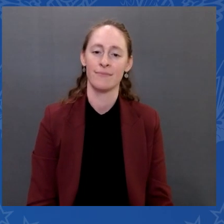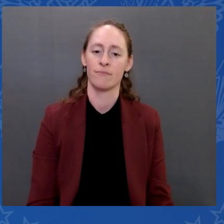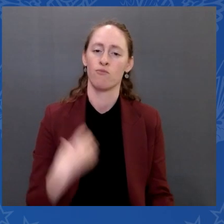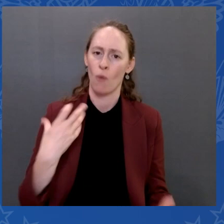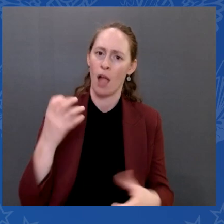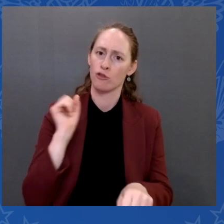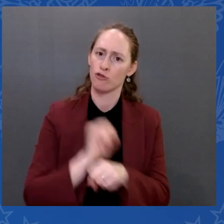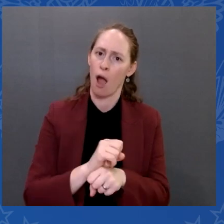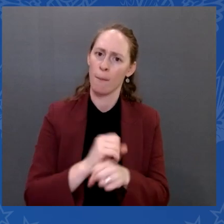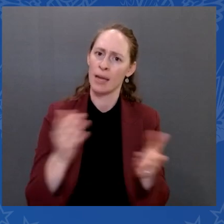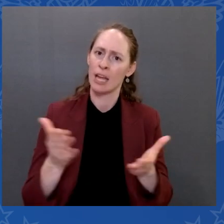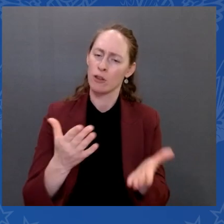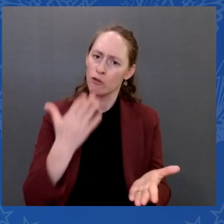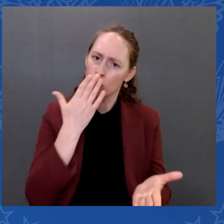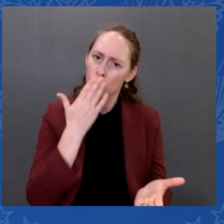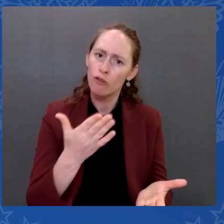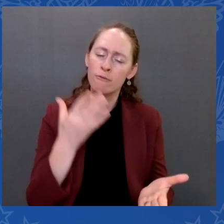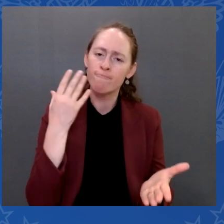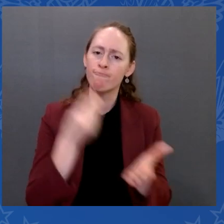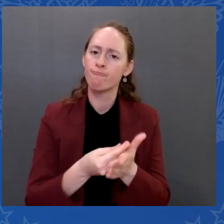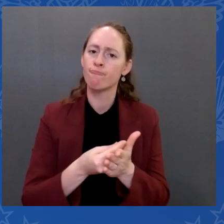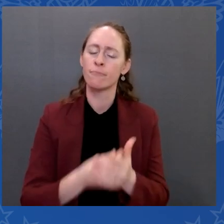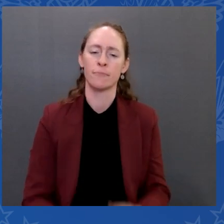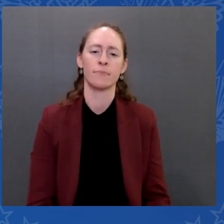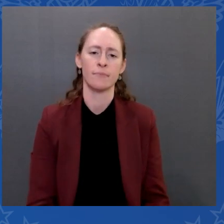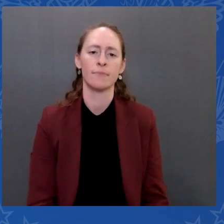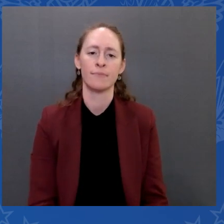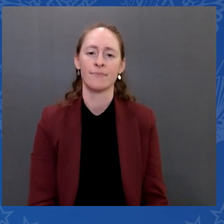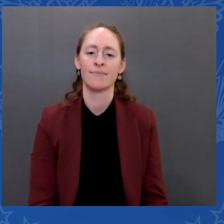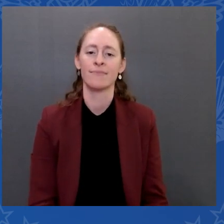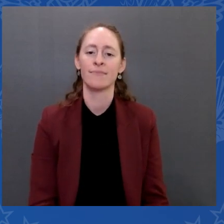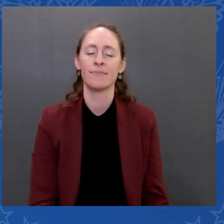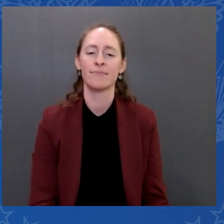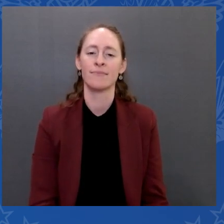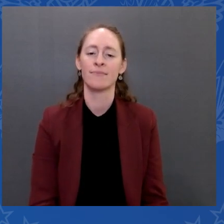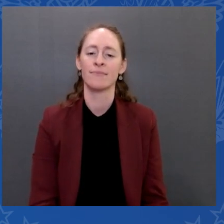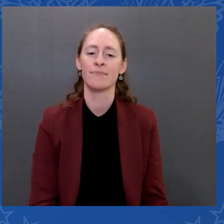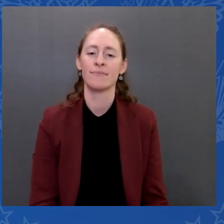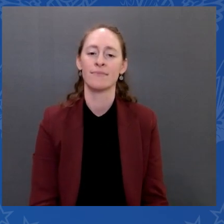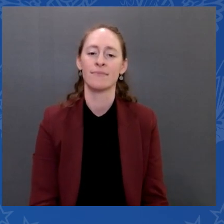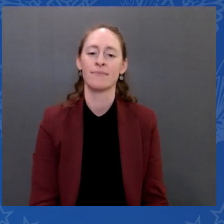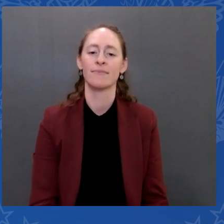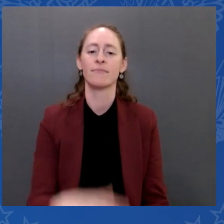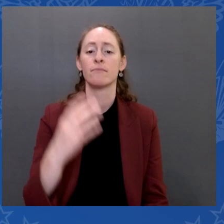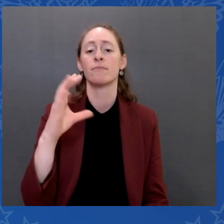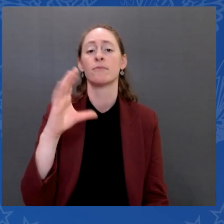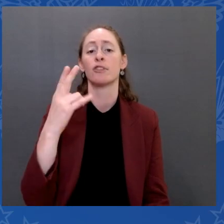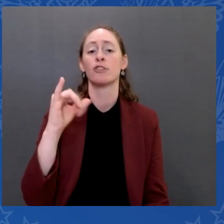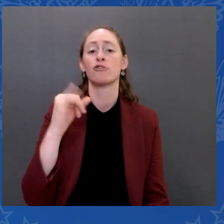this CHIPS money is not a subsidy for big companies to make them more profitable